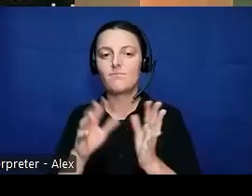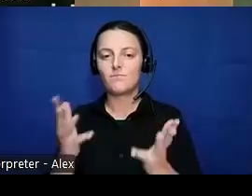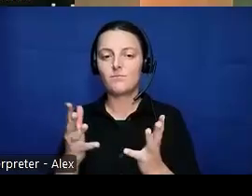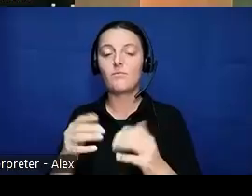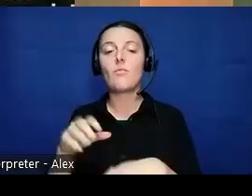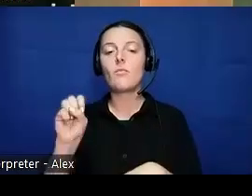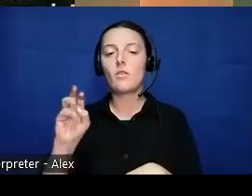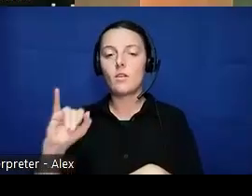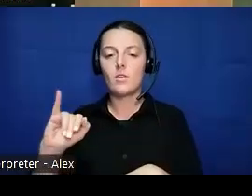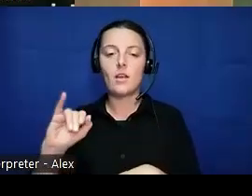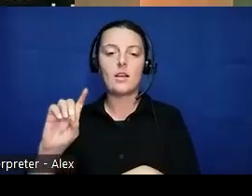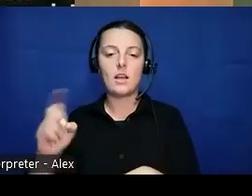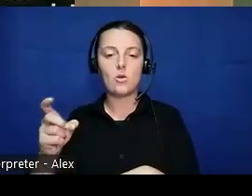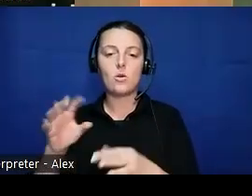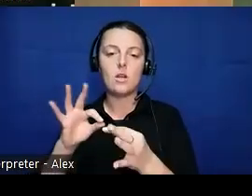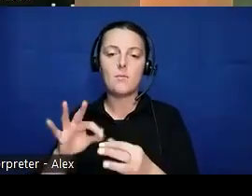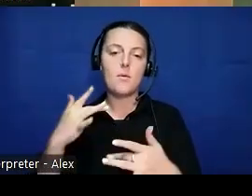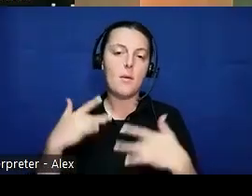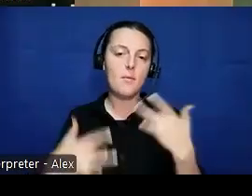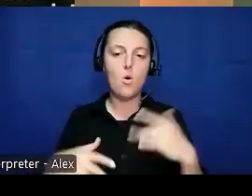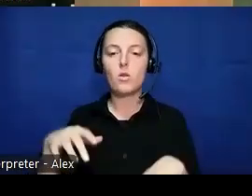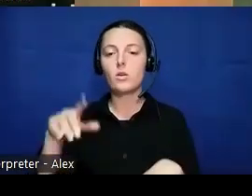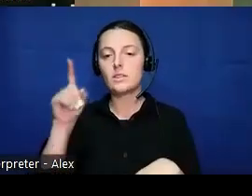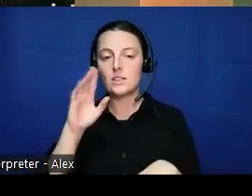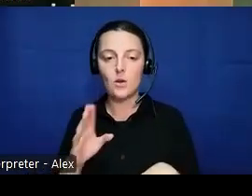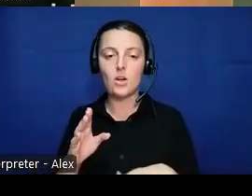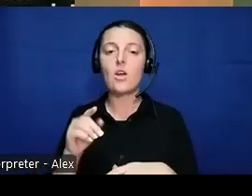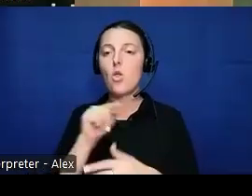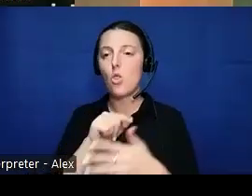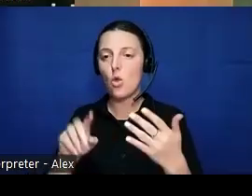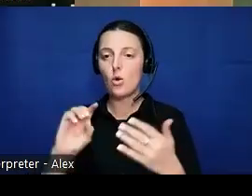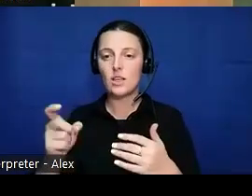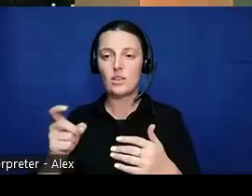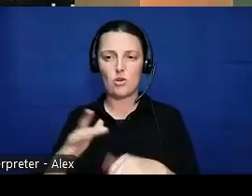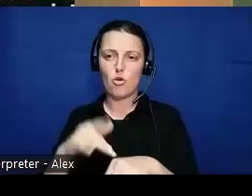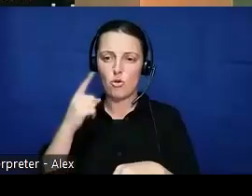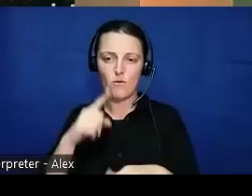that happen early in life. So those patients have been interfacing with psychiatry from